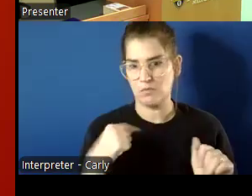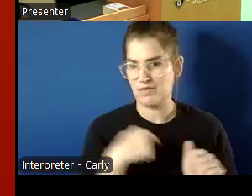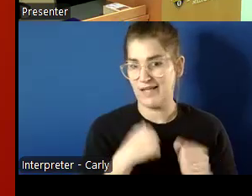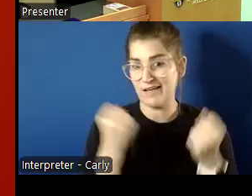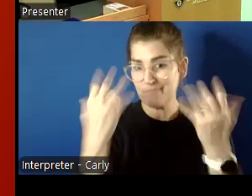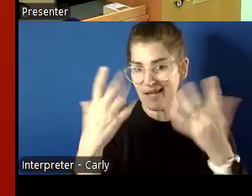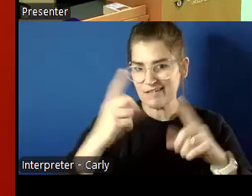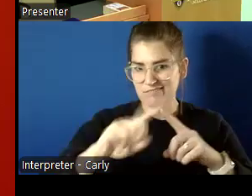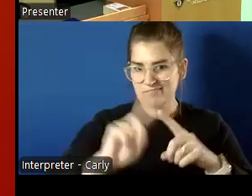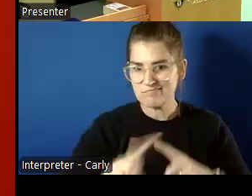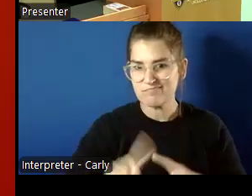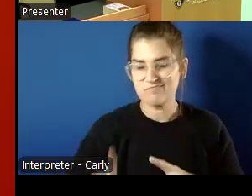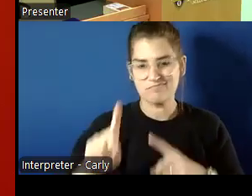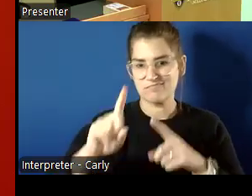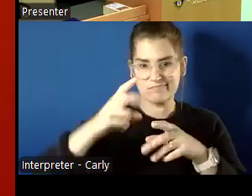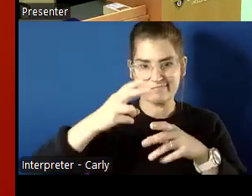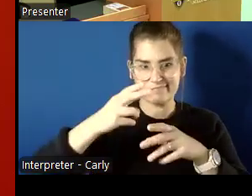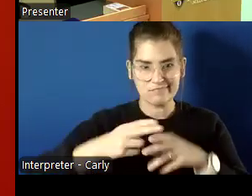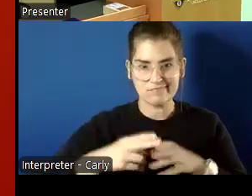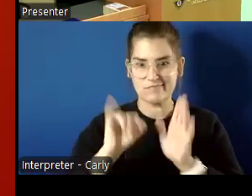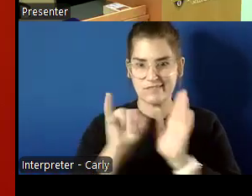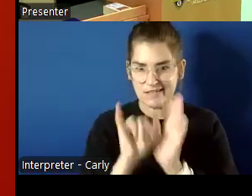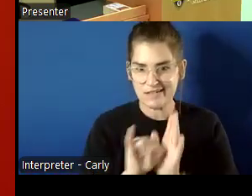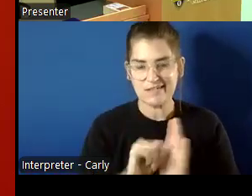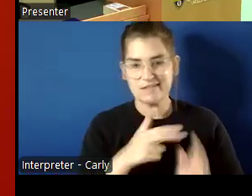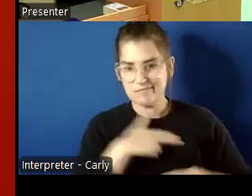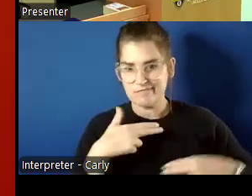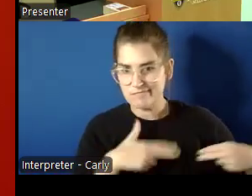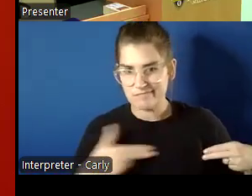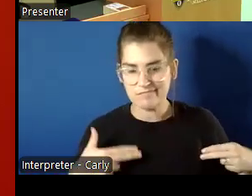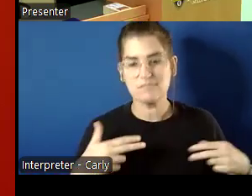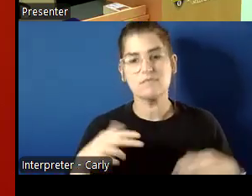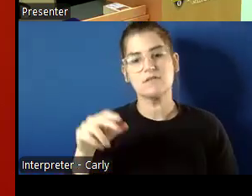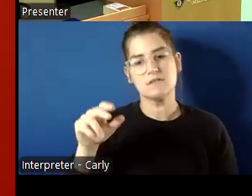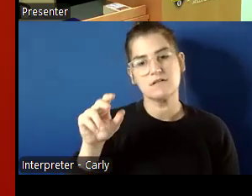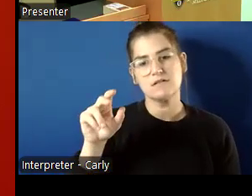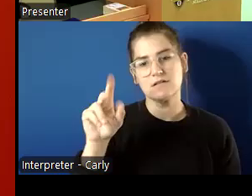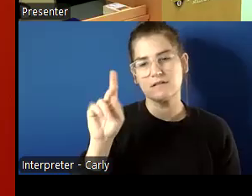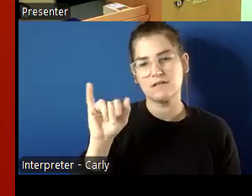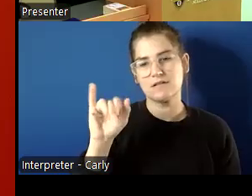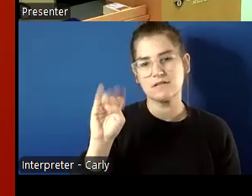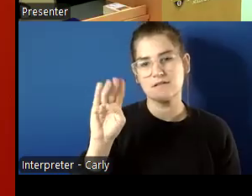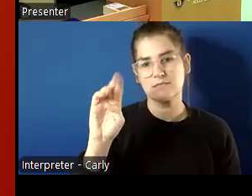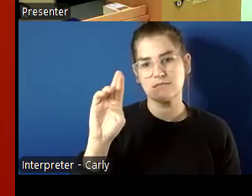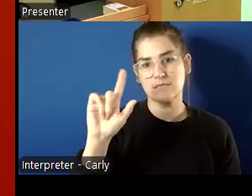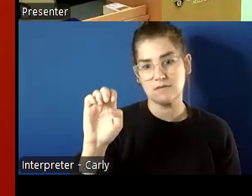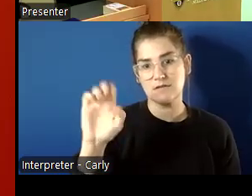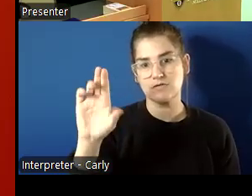Krenshaw coined that term and we know that we all have many identities that intersect. But any one